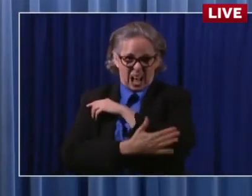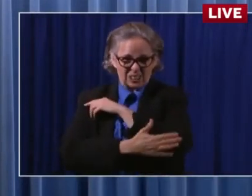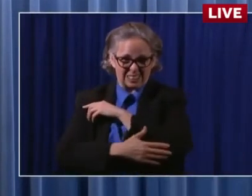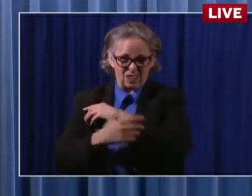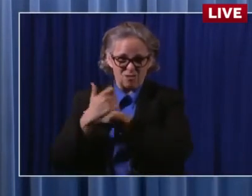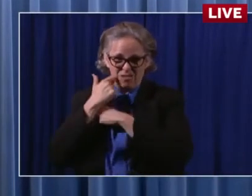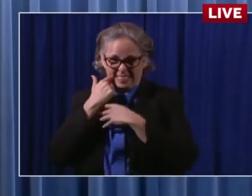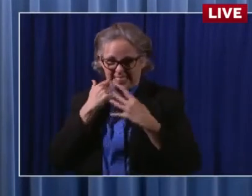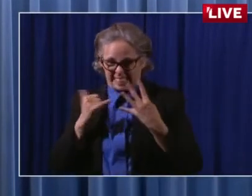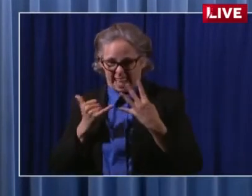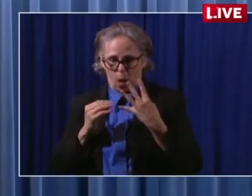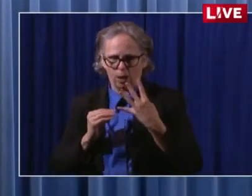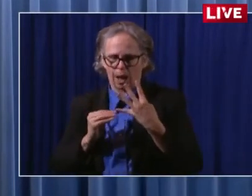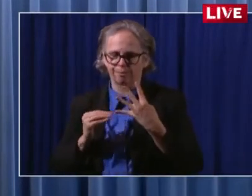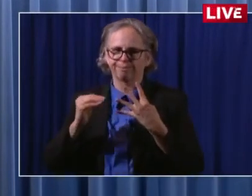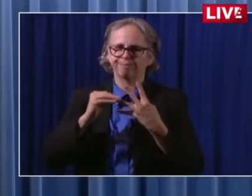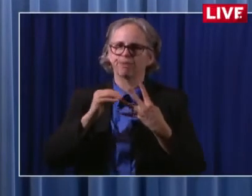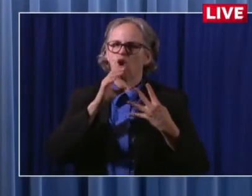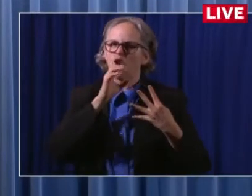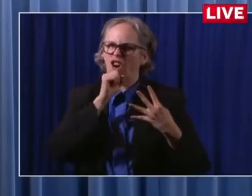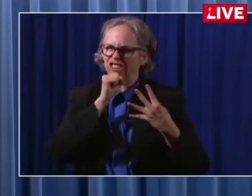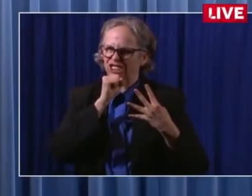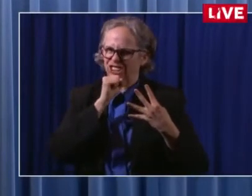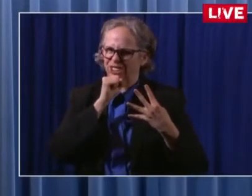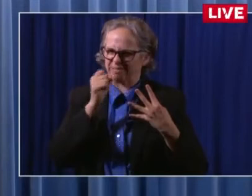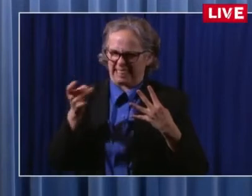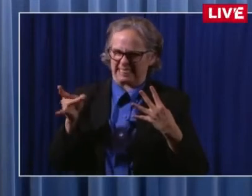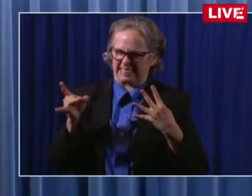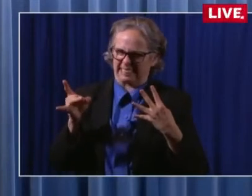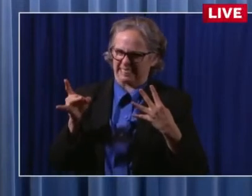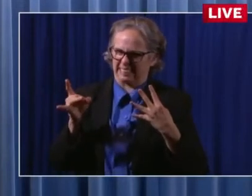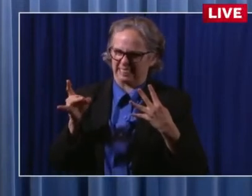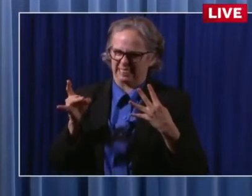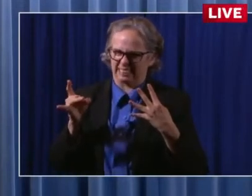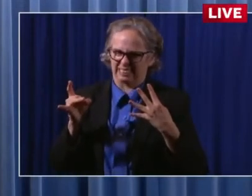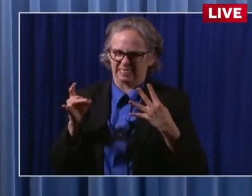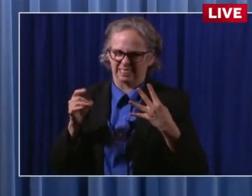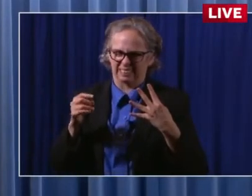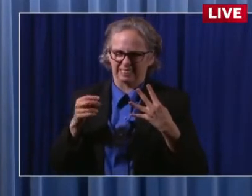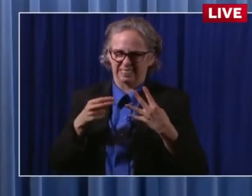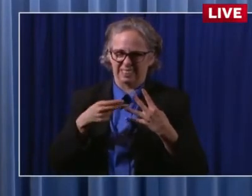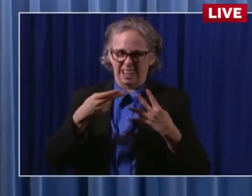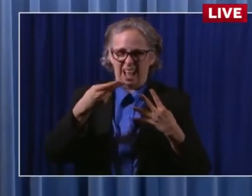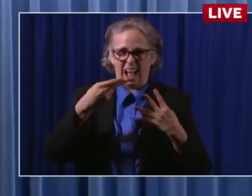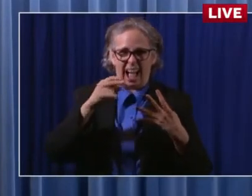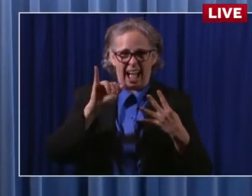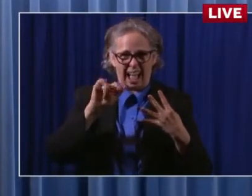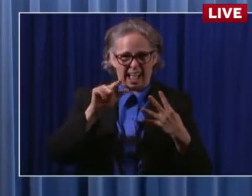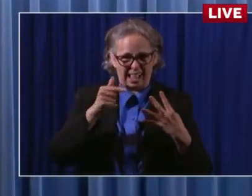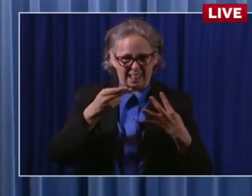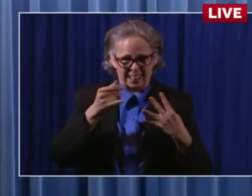ALSO WOULD MENTION, WE HAD 18 COUNTIES MOVE FROM YELLOW TO ORANGE.